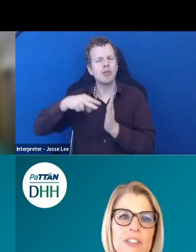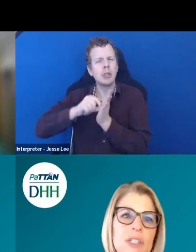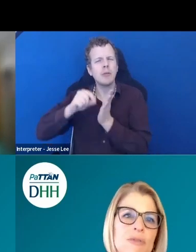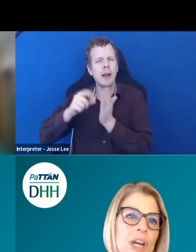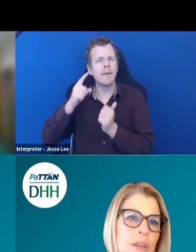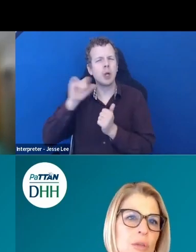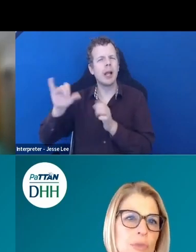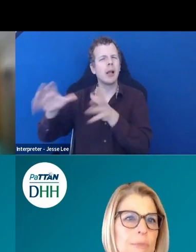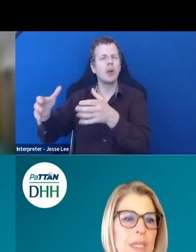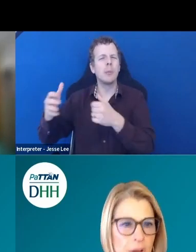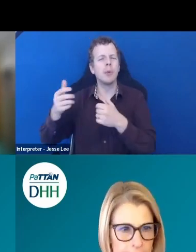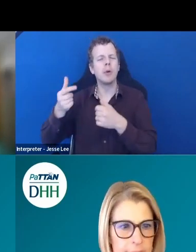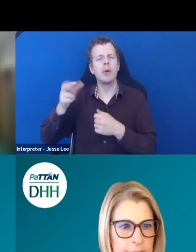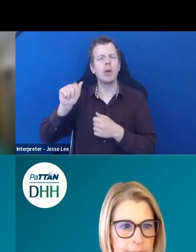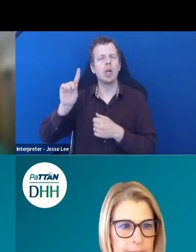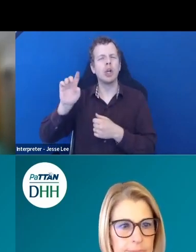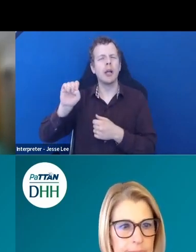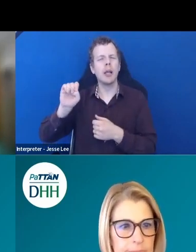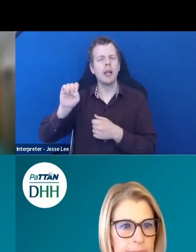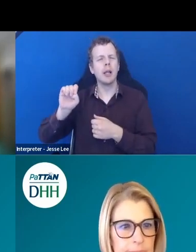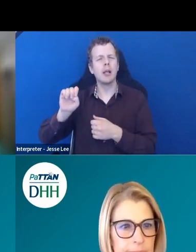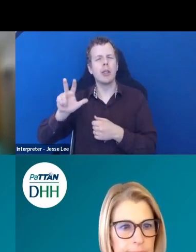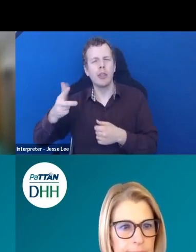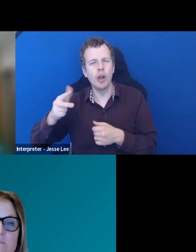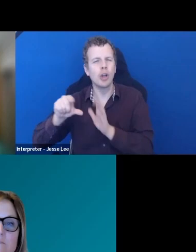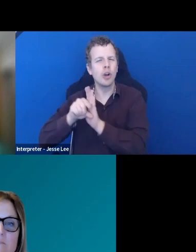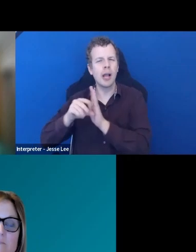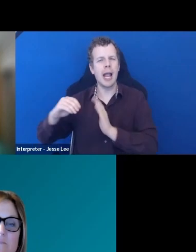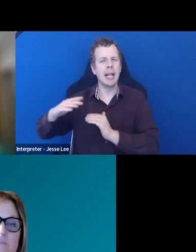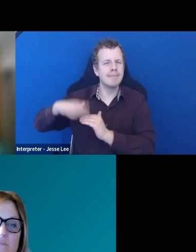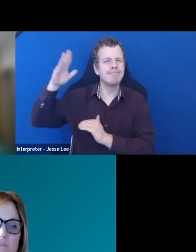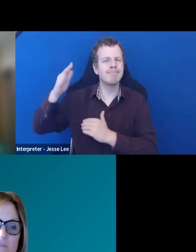Especially grade three and beyond. That's a great question Katherine.